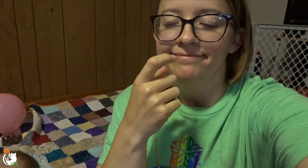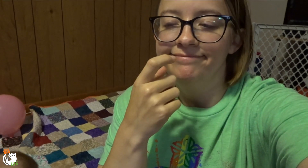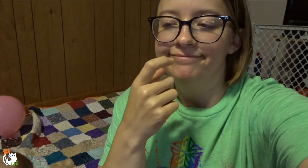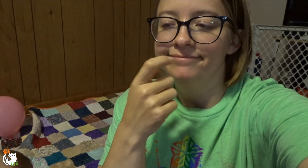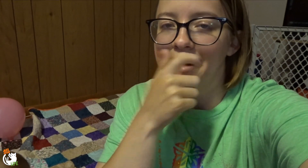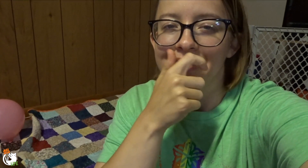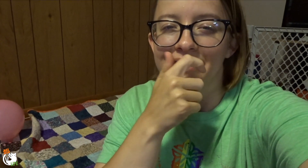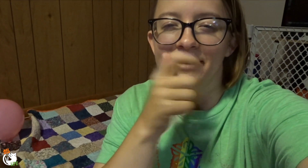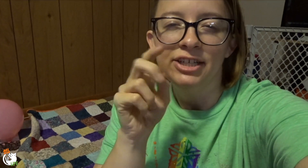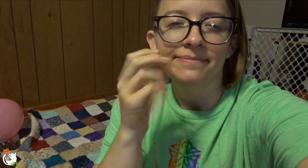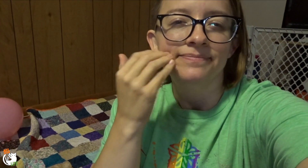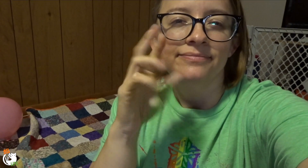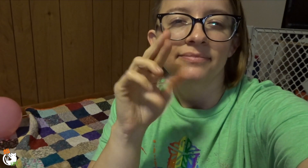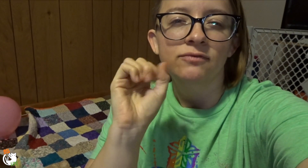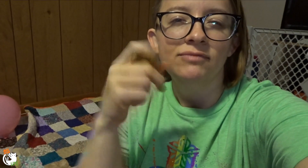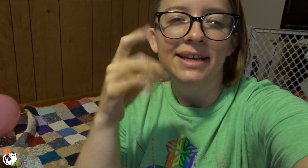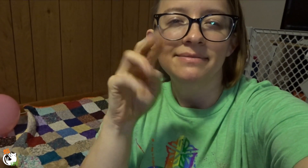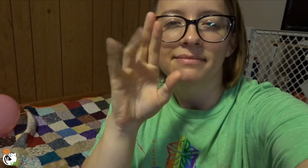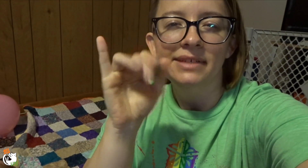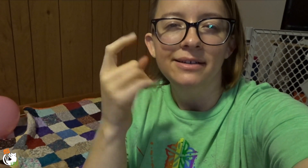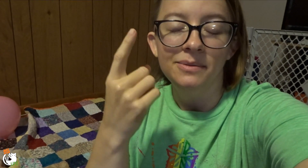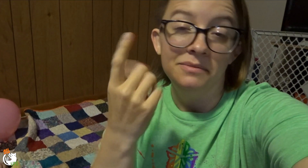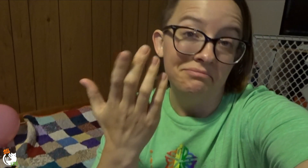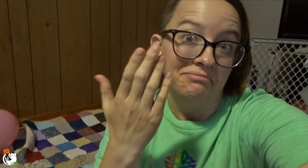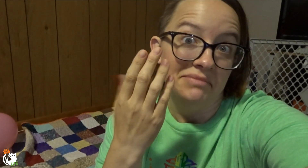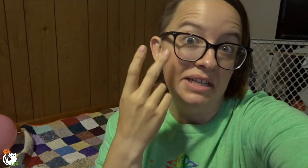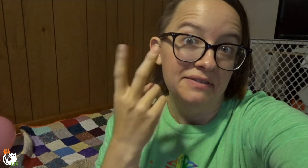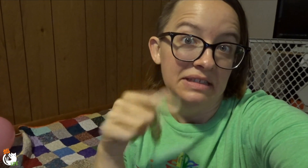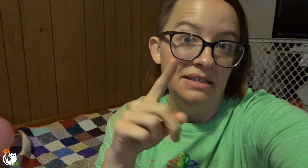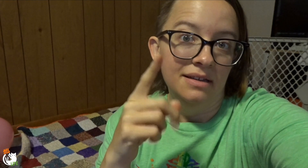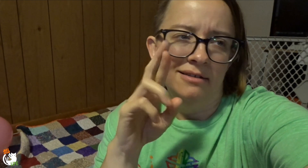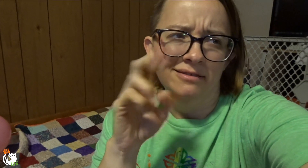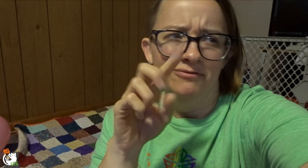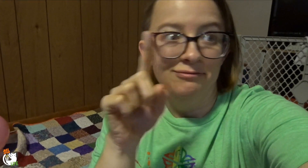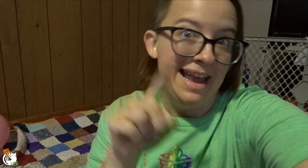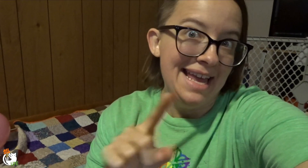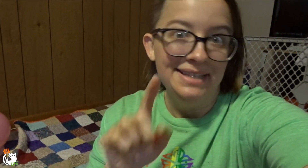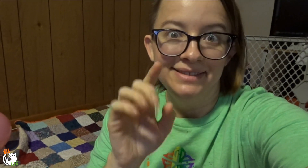He's just playing with a teething pacifier. It's the Razberry. I don't know if any of you...